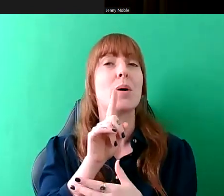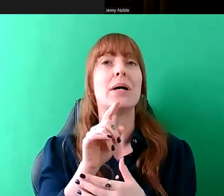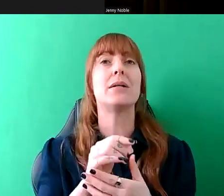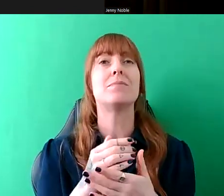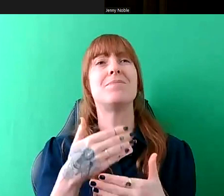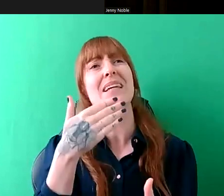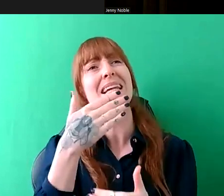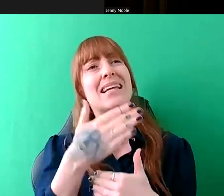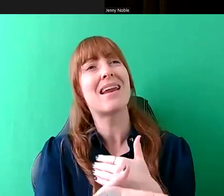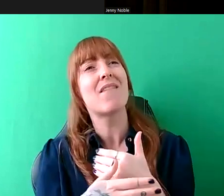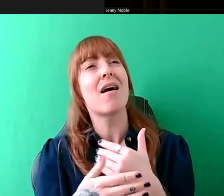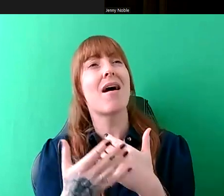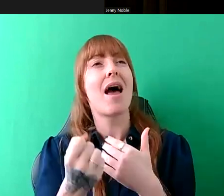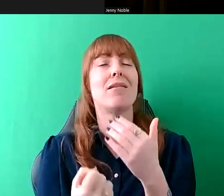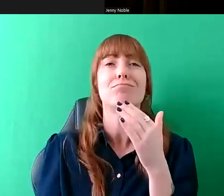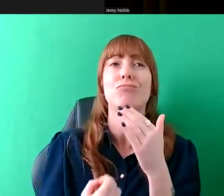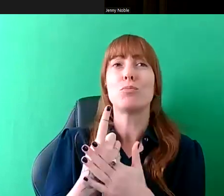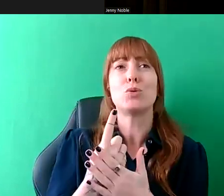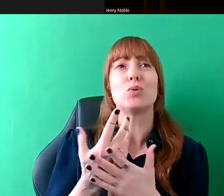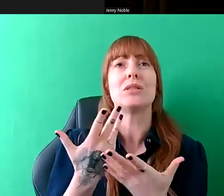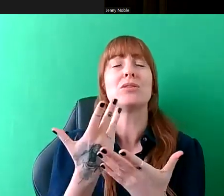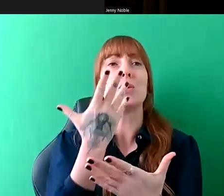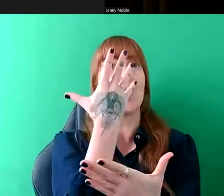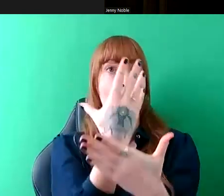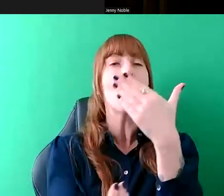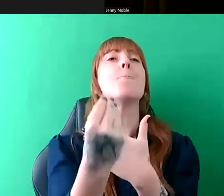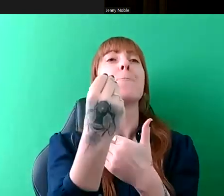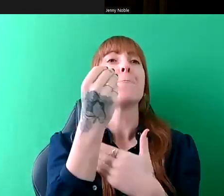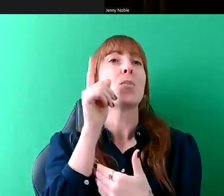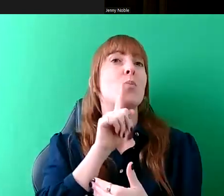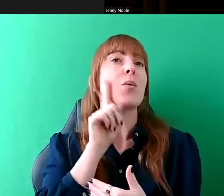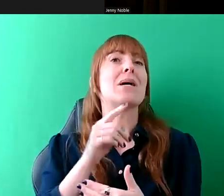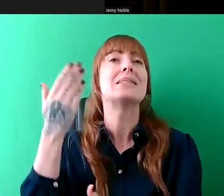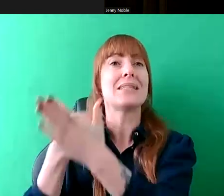really had the chance to immerse myself in women's history because there's not a lot of opportunities